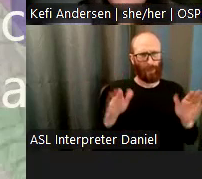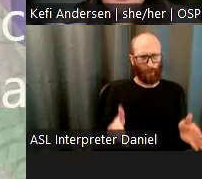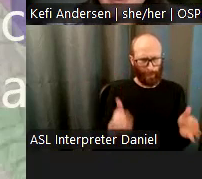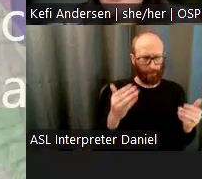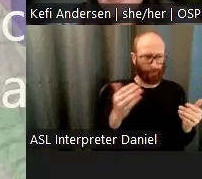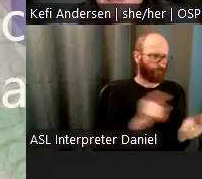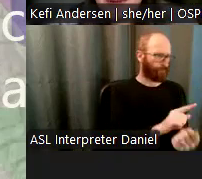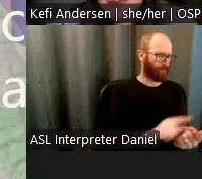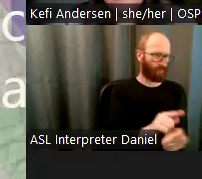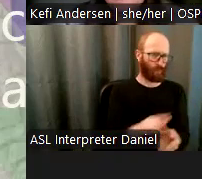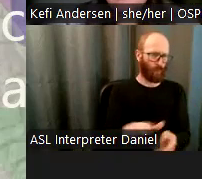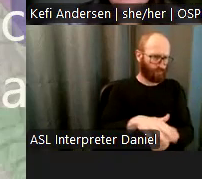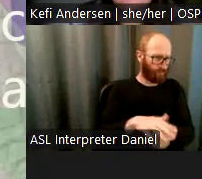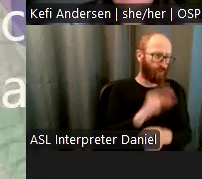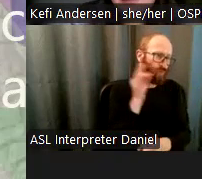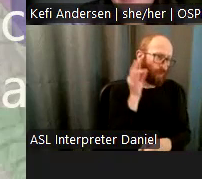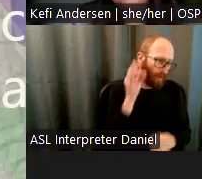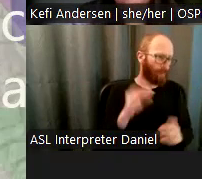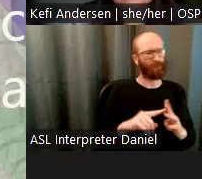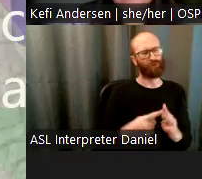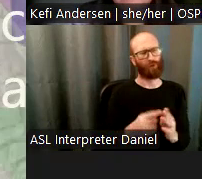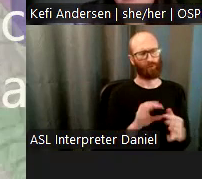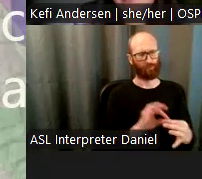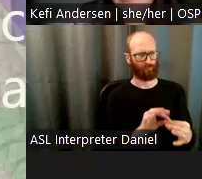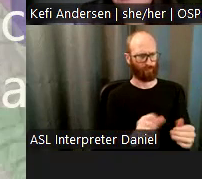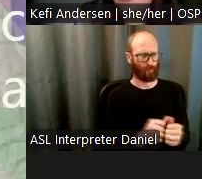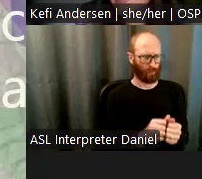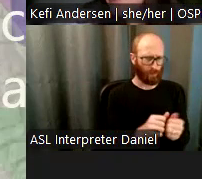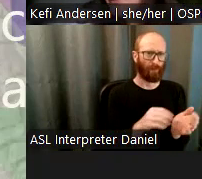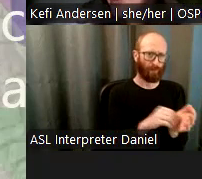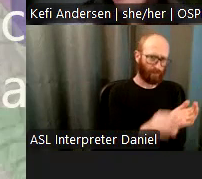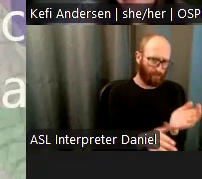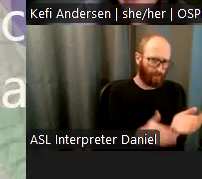begin relationships which benefit students and families; and if you want to learn more about